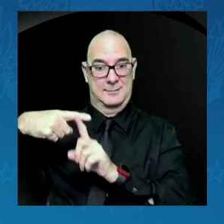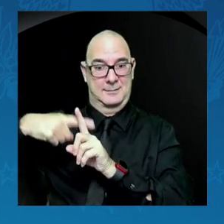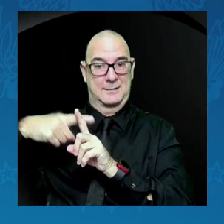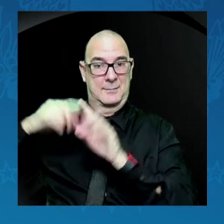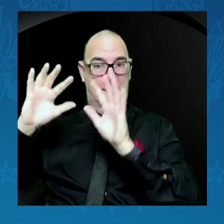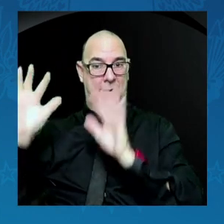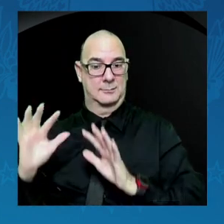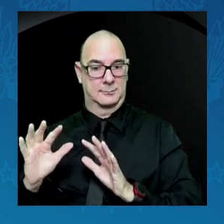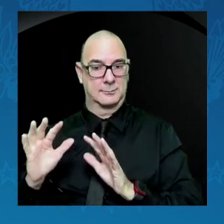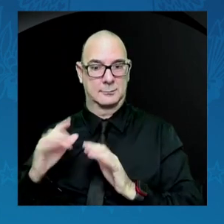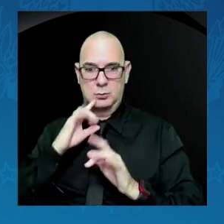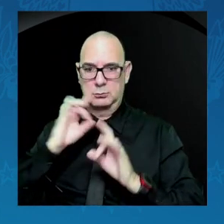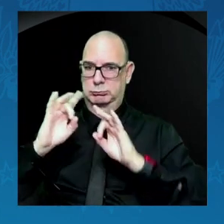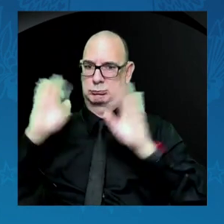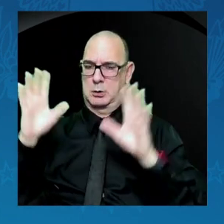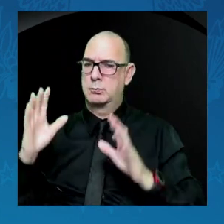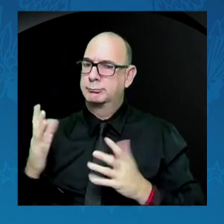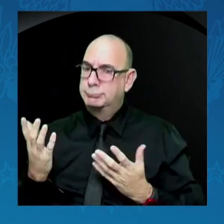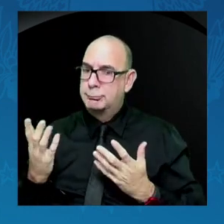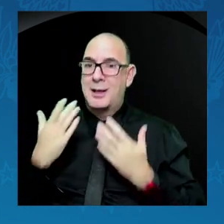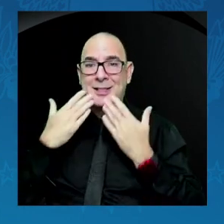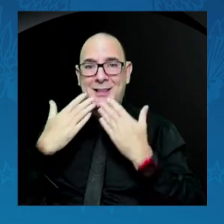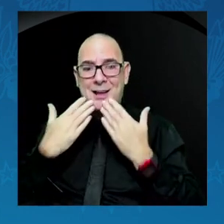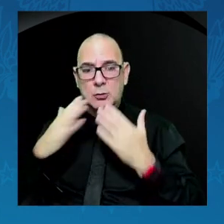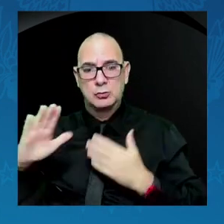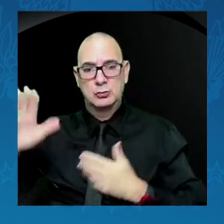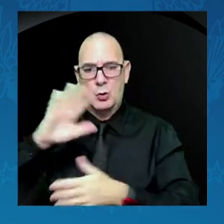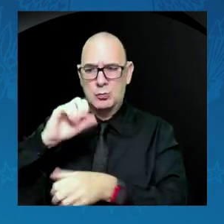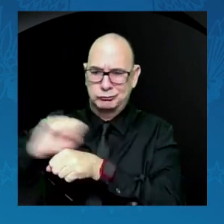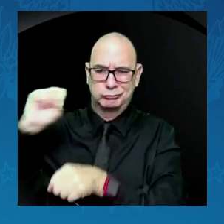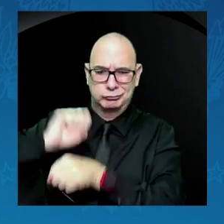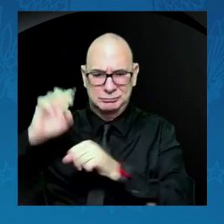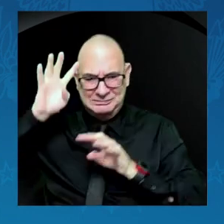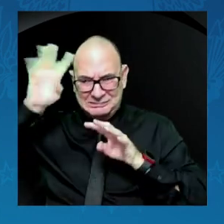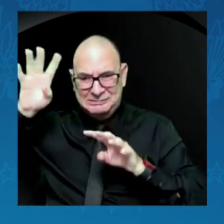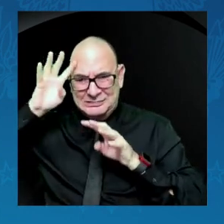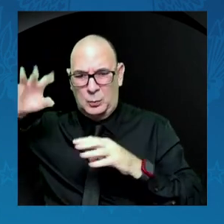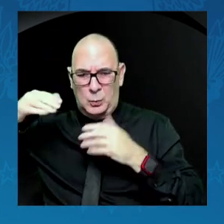because Goddard and its brilliant scientists are the leading edge of NASA's climate work.